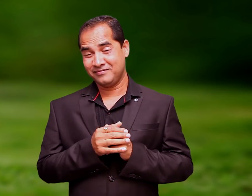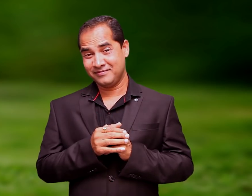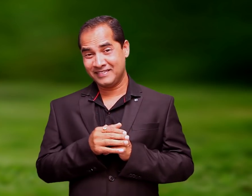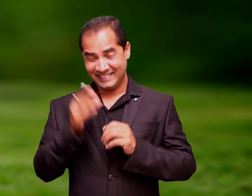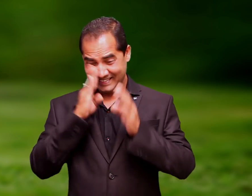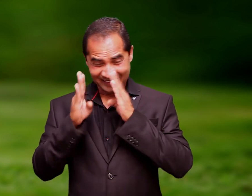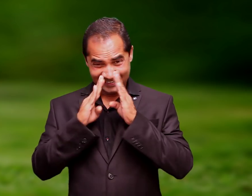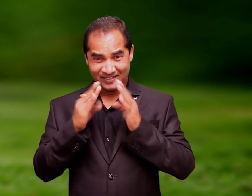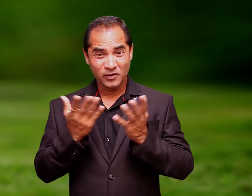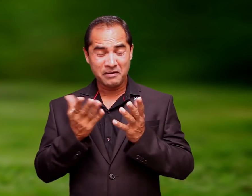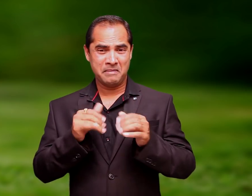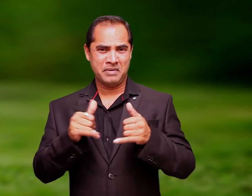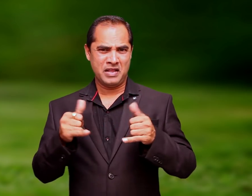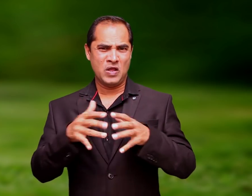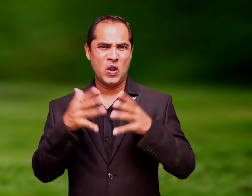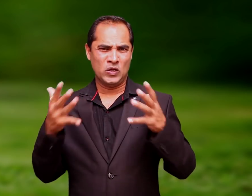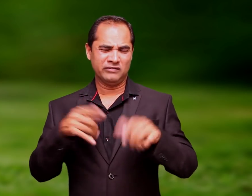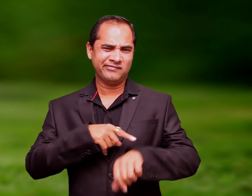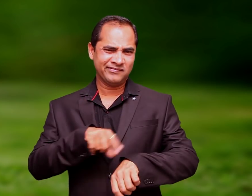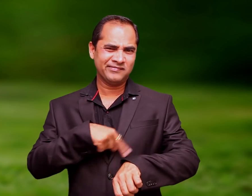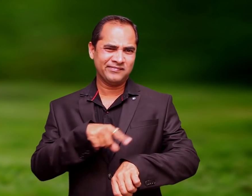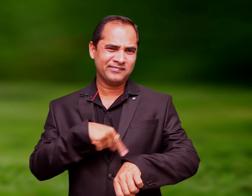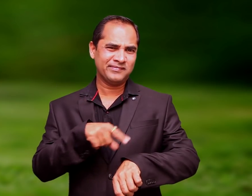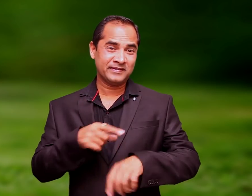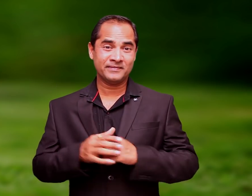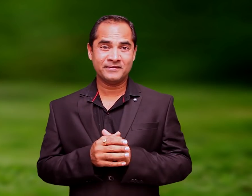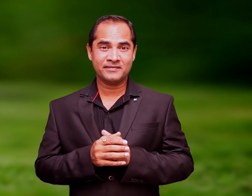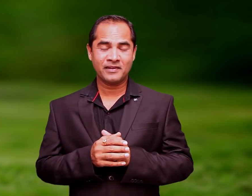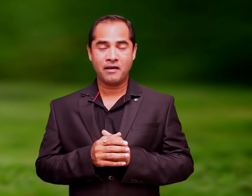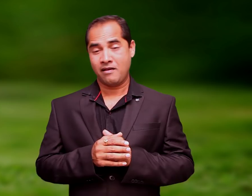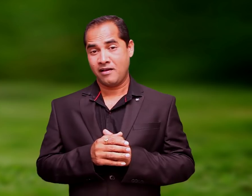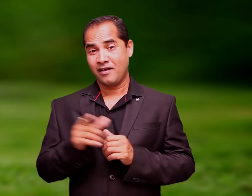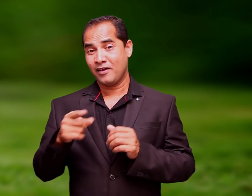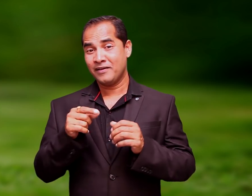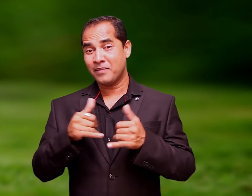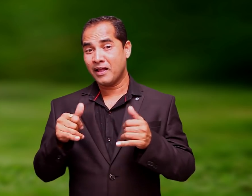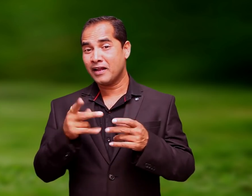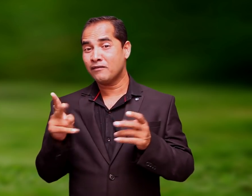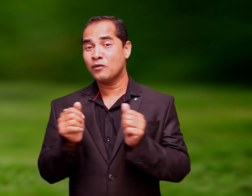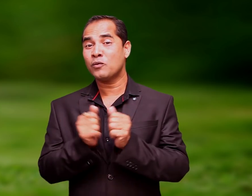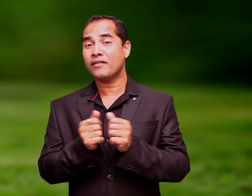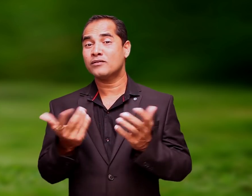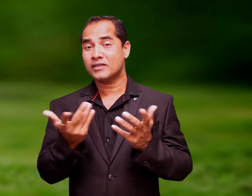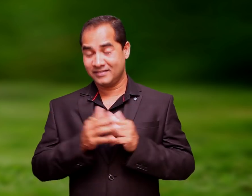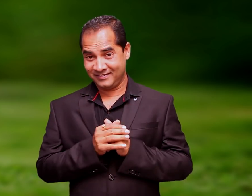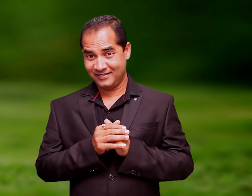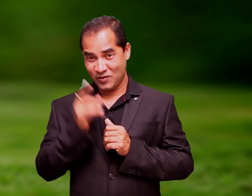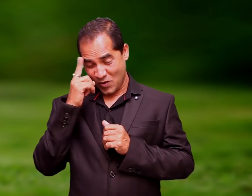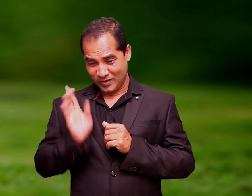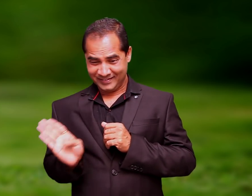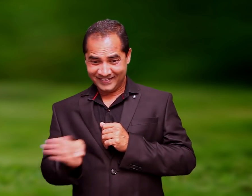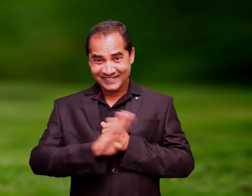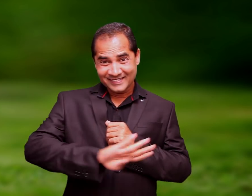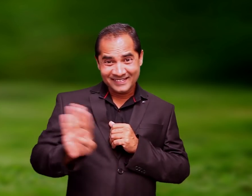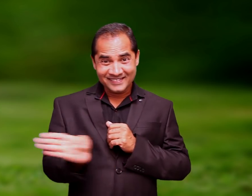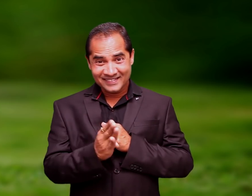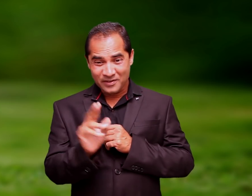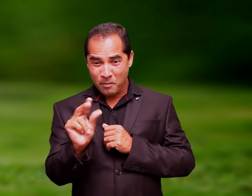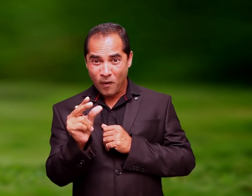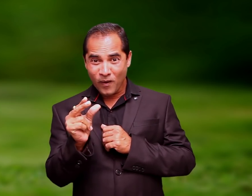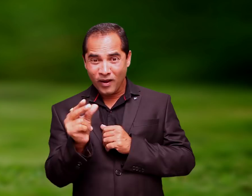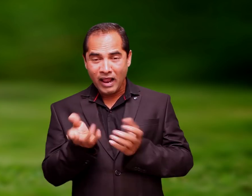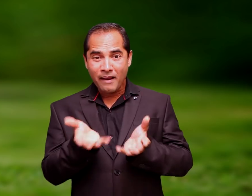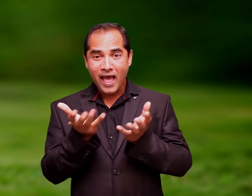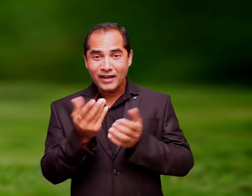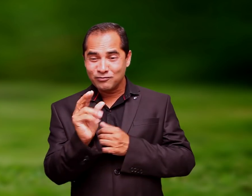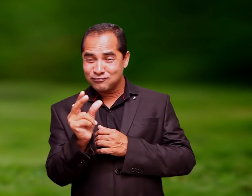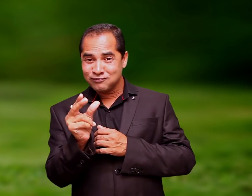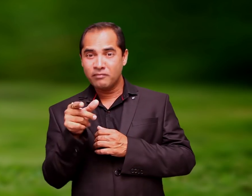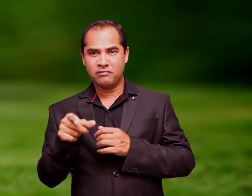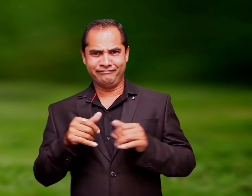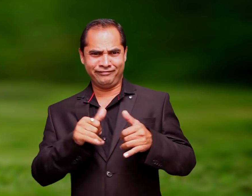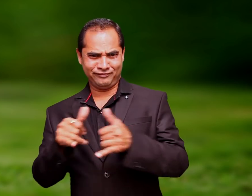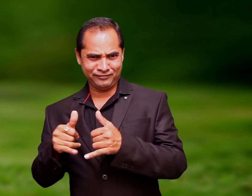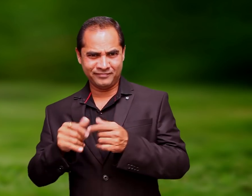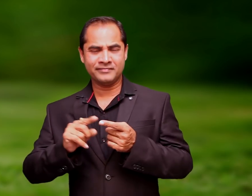He would play for hours with a selection of toys, ping-pong balls, marbles, rubber